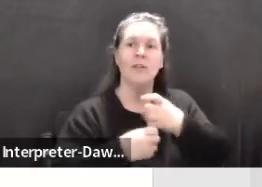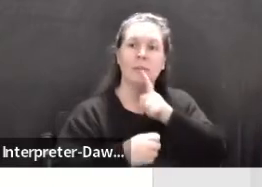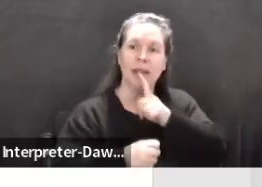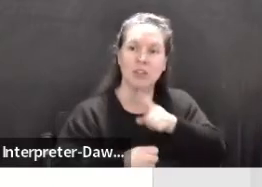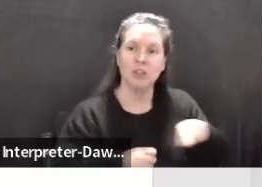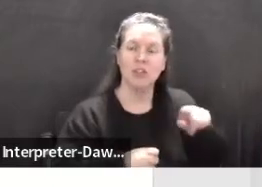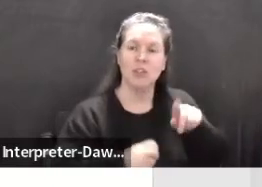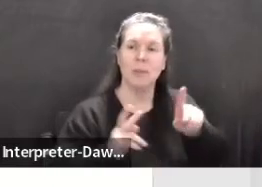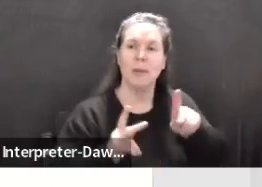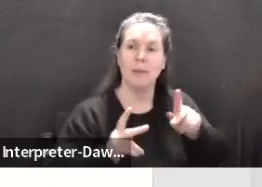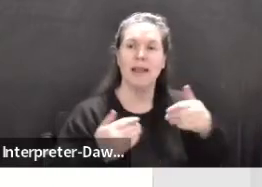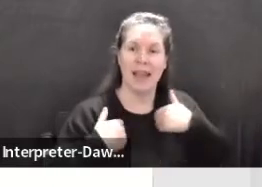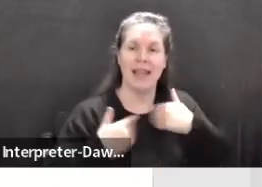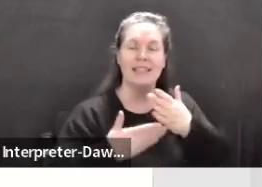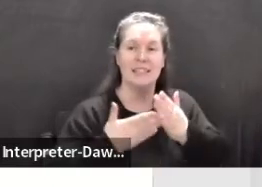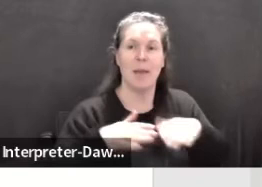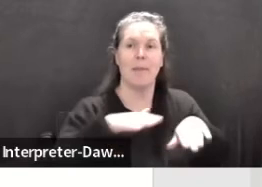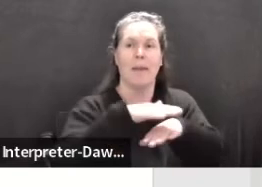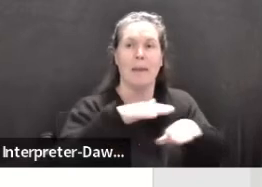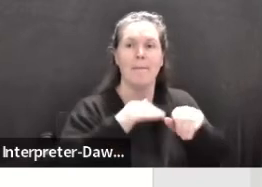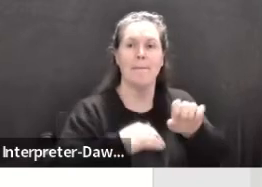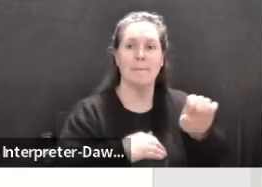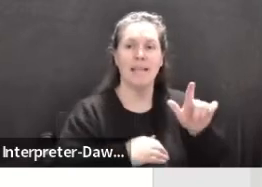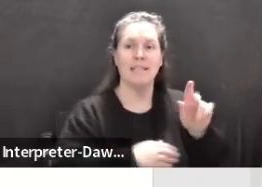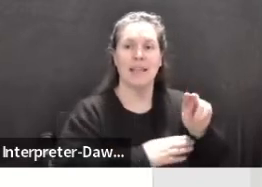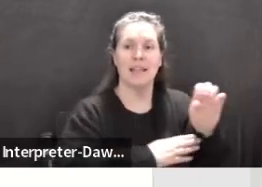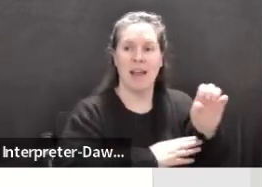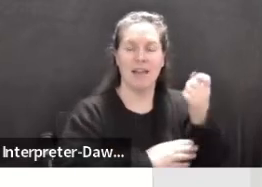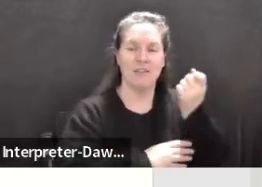had some baseline understanding of EDI principles